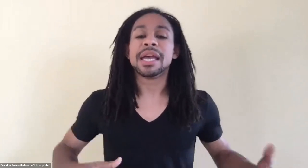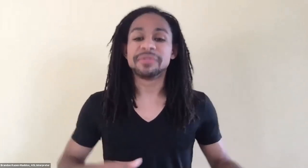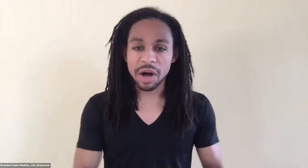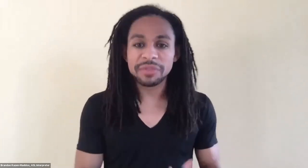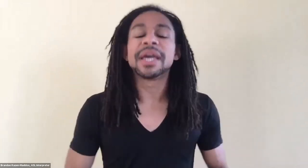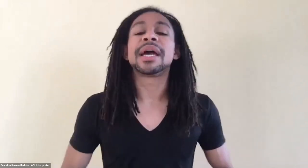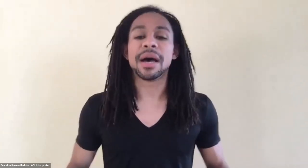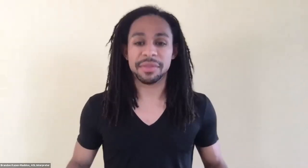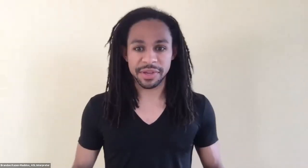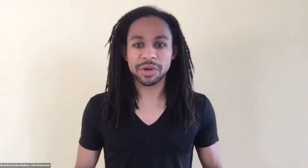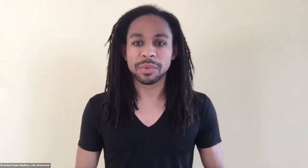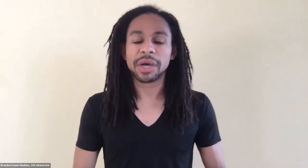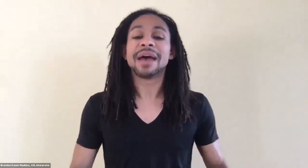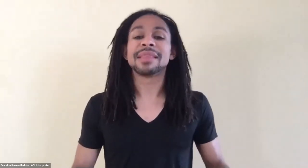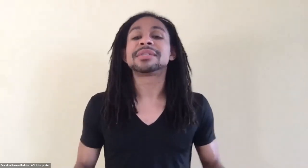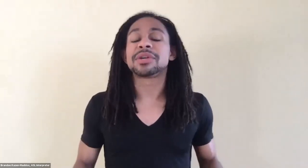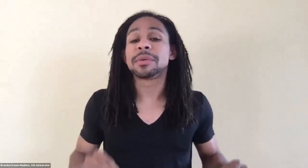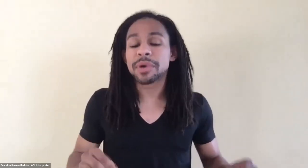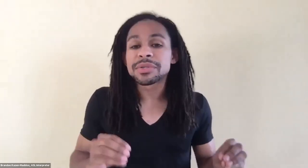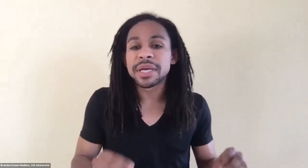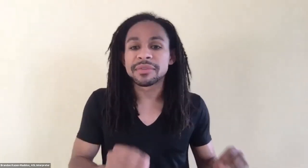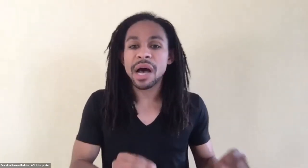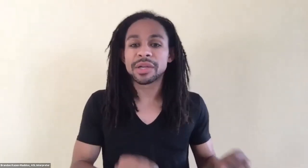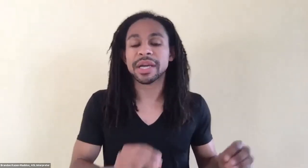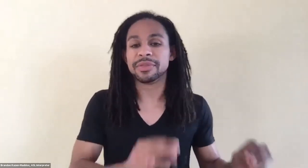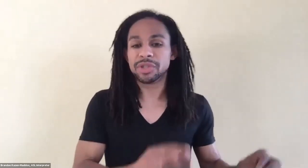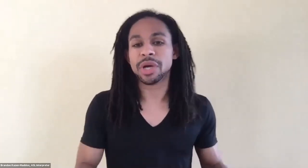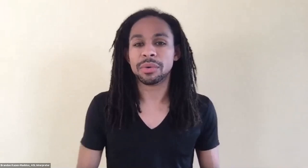involving theater work unless there's a person of color in the show.